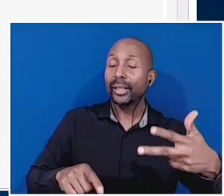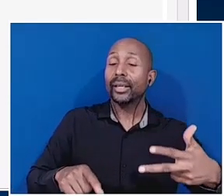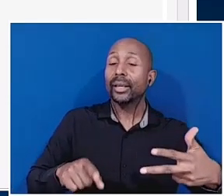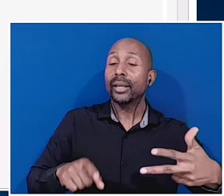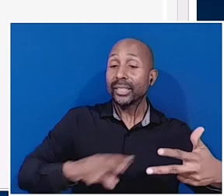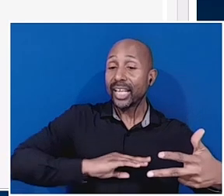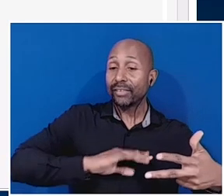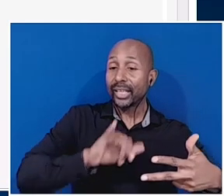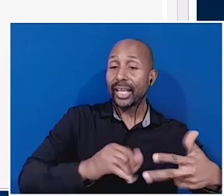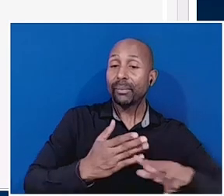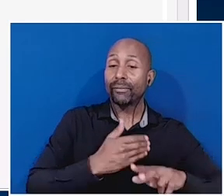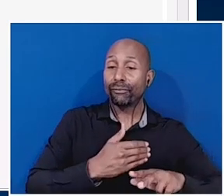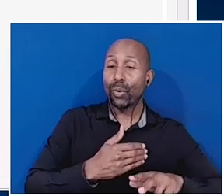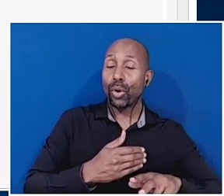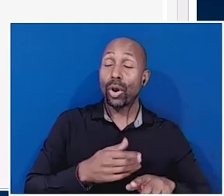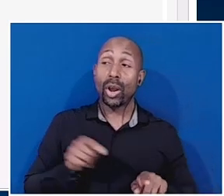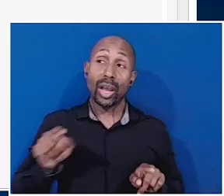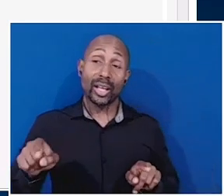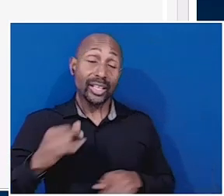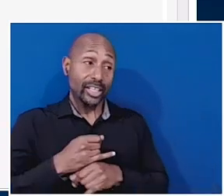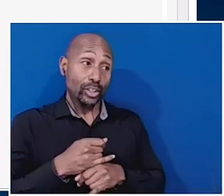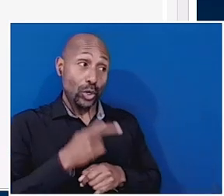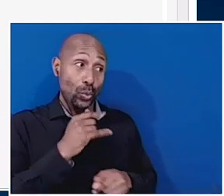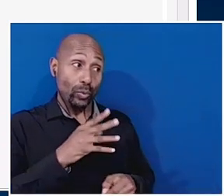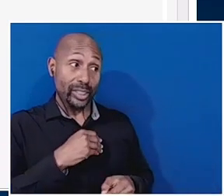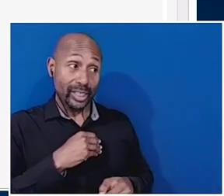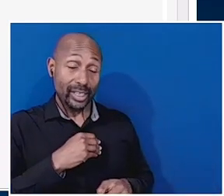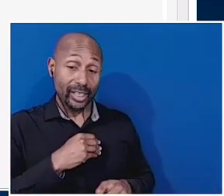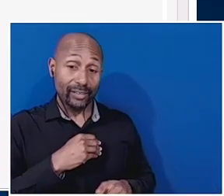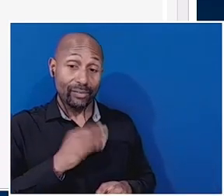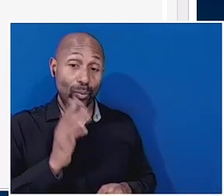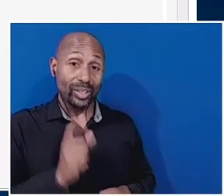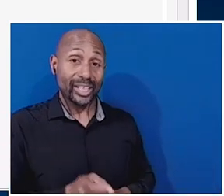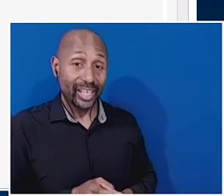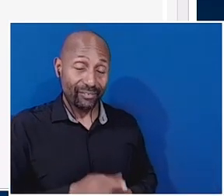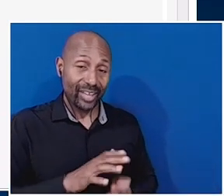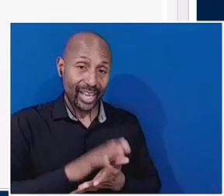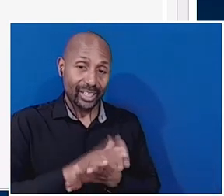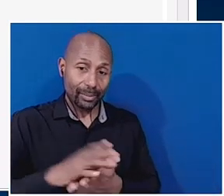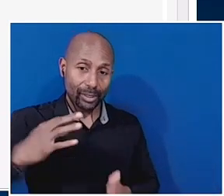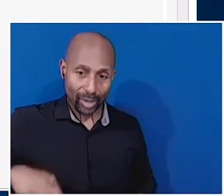cademic credit for incoming credit transfer requests from other schools.